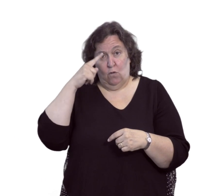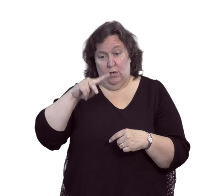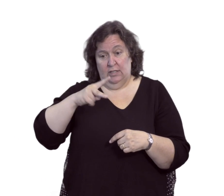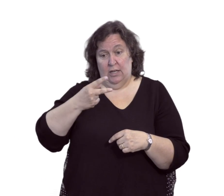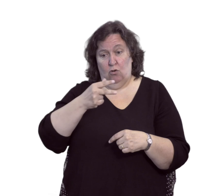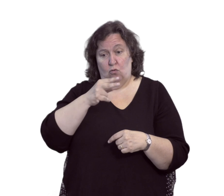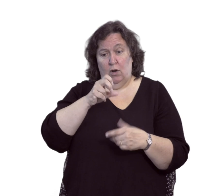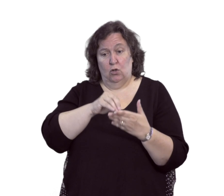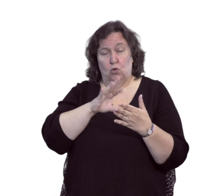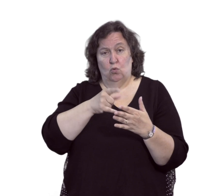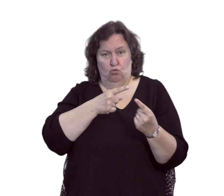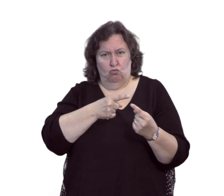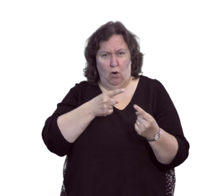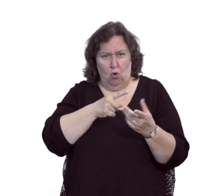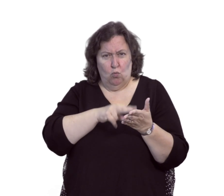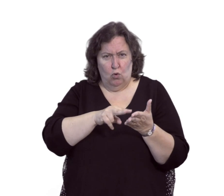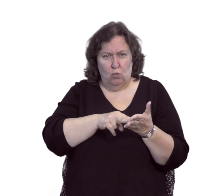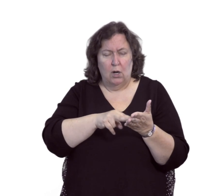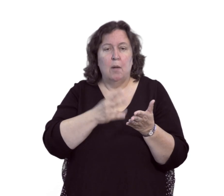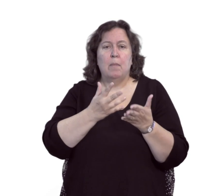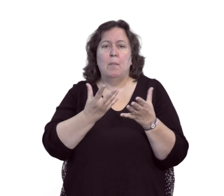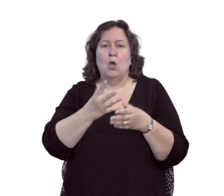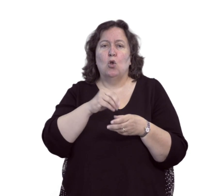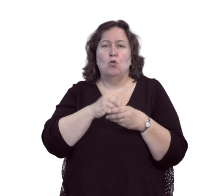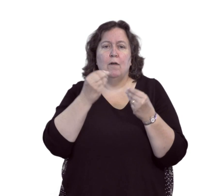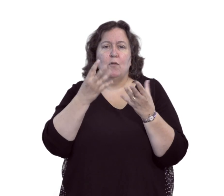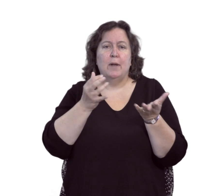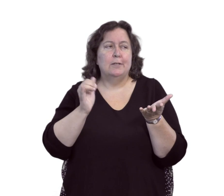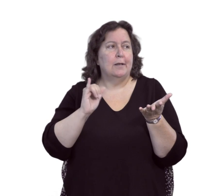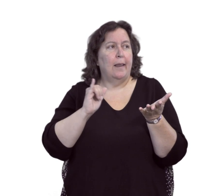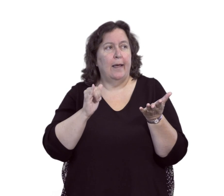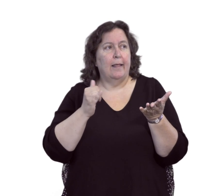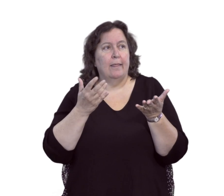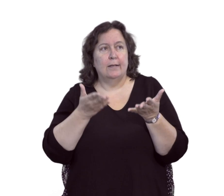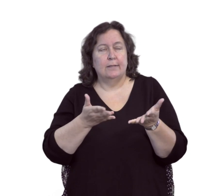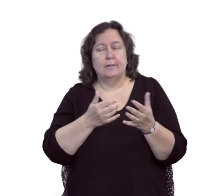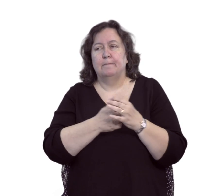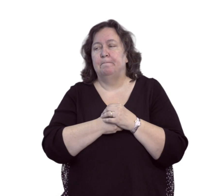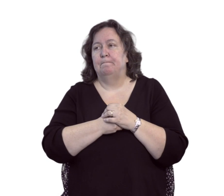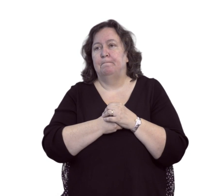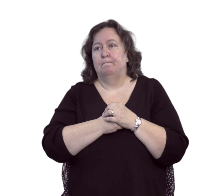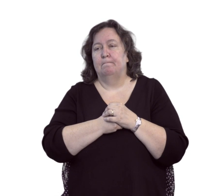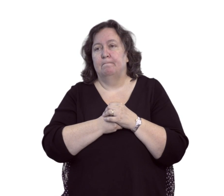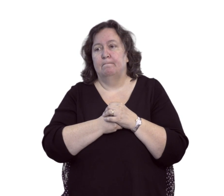a second grade student who is a struggling reader, may contain information such as this: